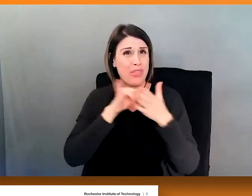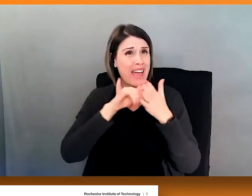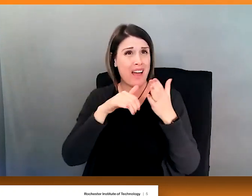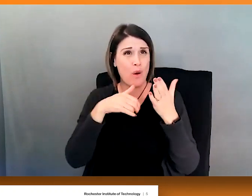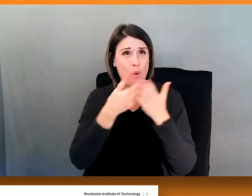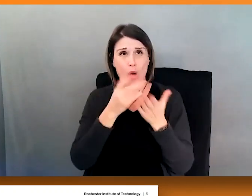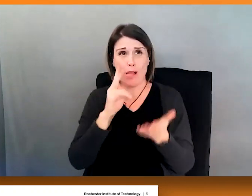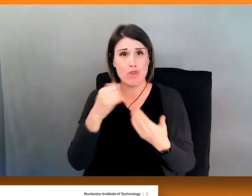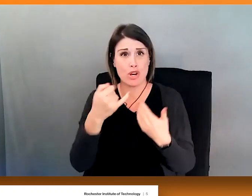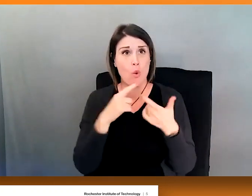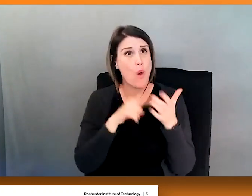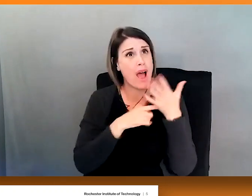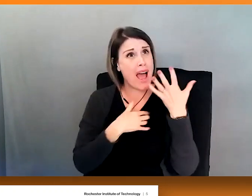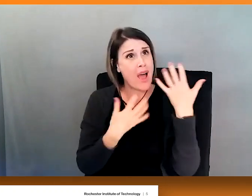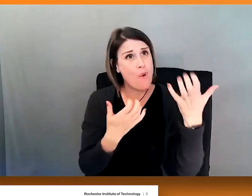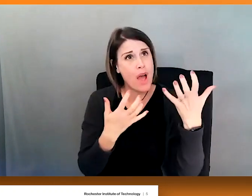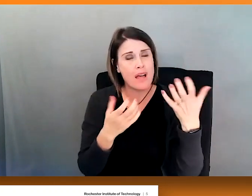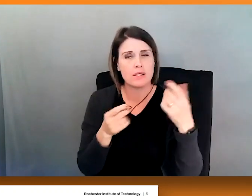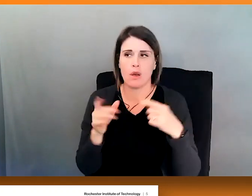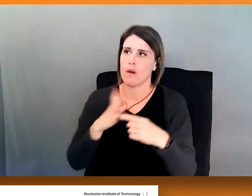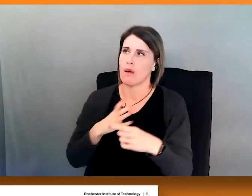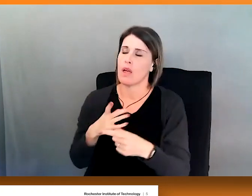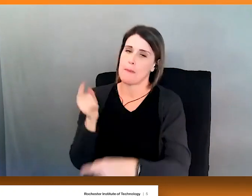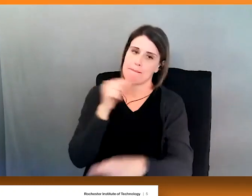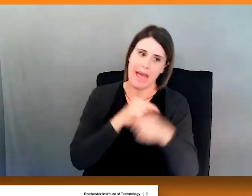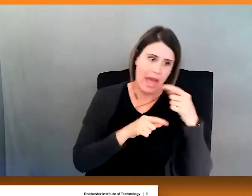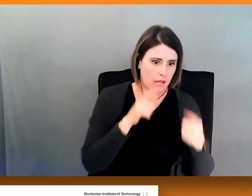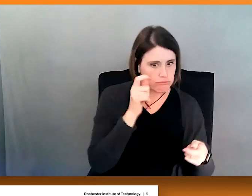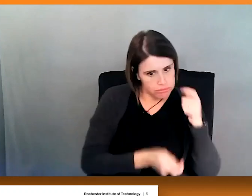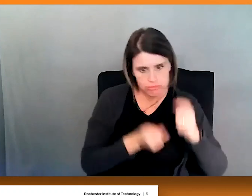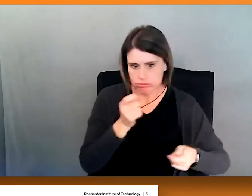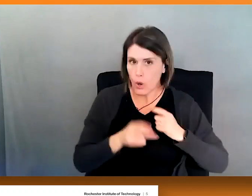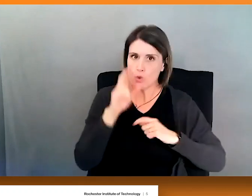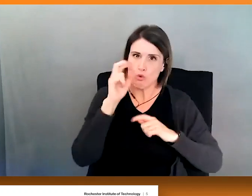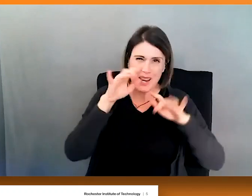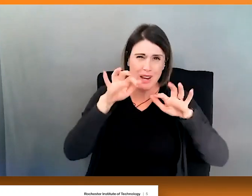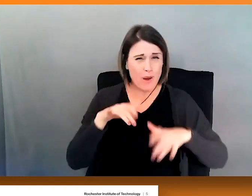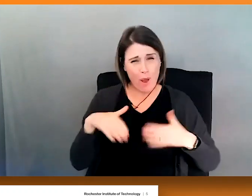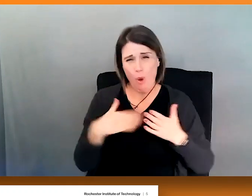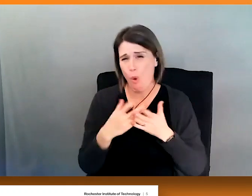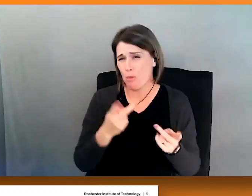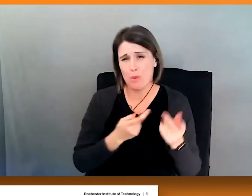and remove some experiments and rewrite their whole proposal.